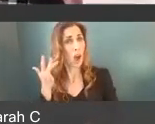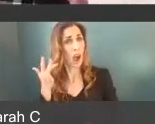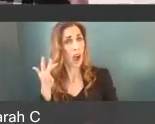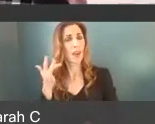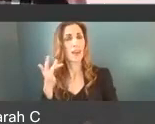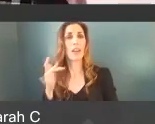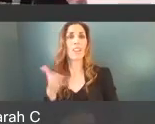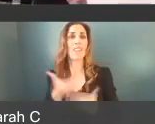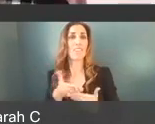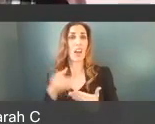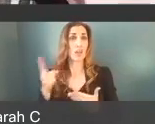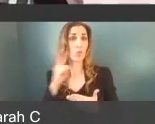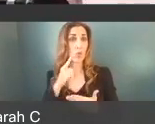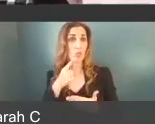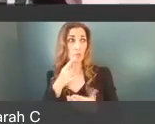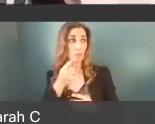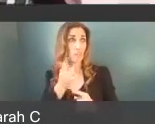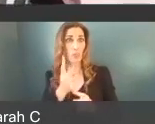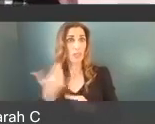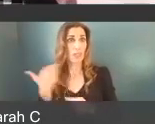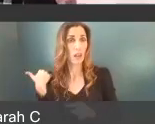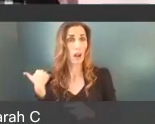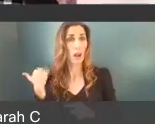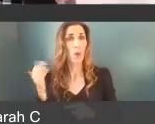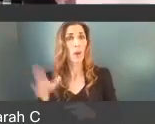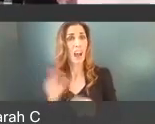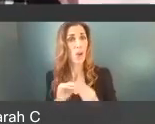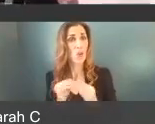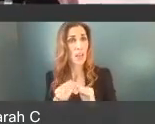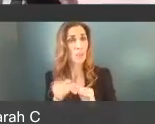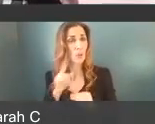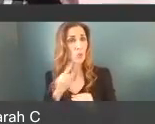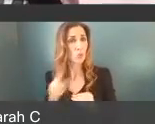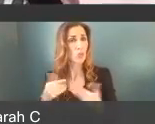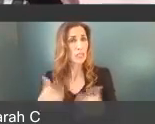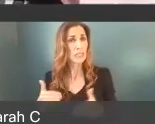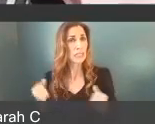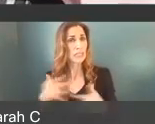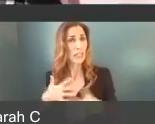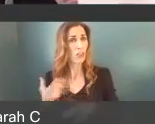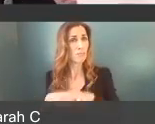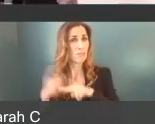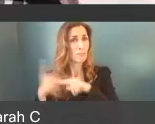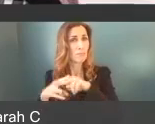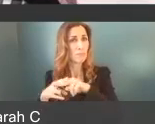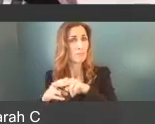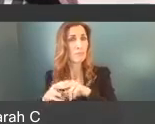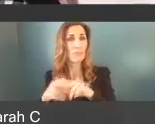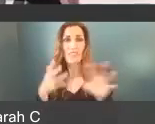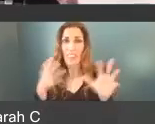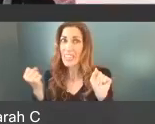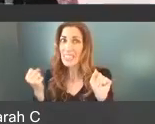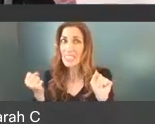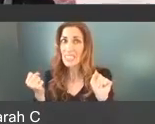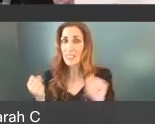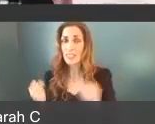say just a few minutes ago, our numbers are really really rising very quickly. I'm very concerned